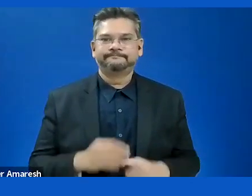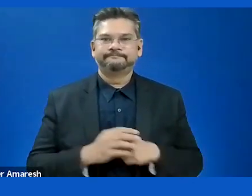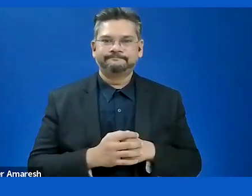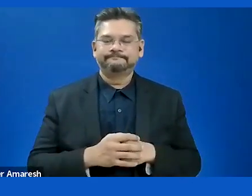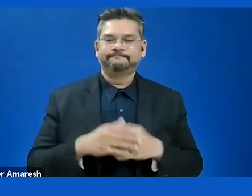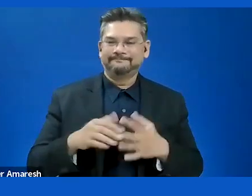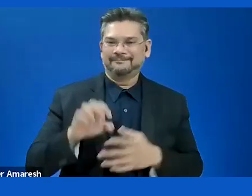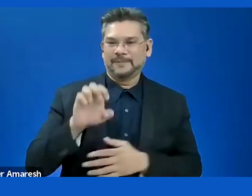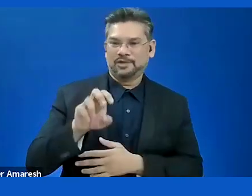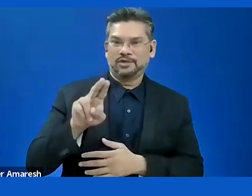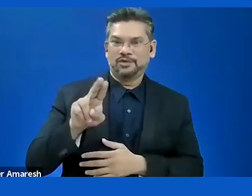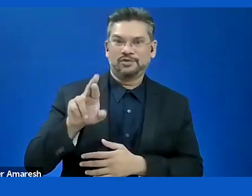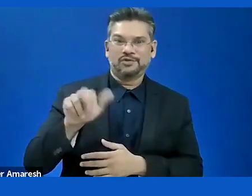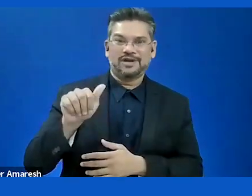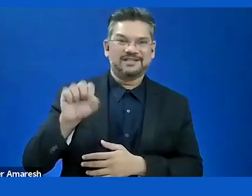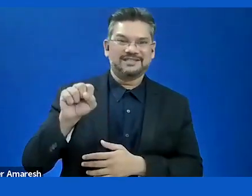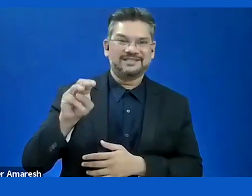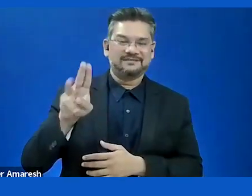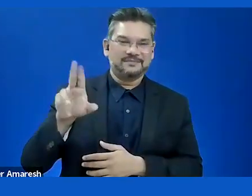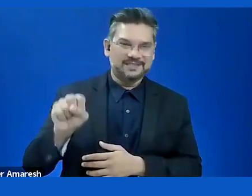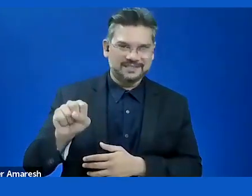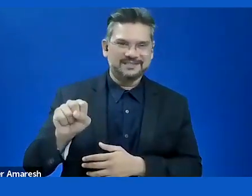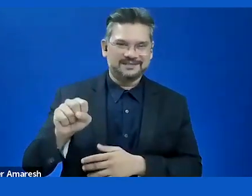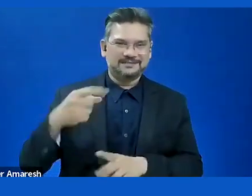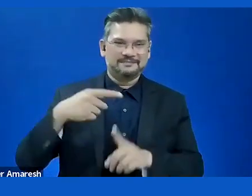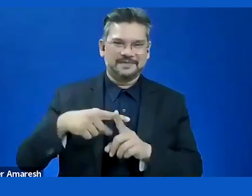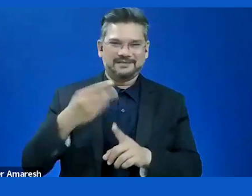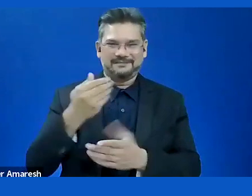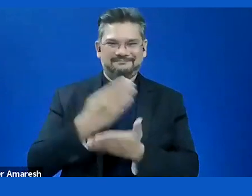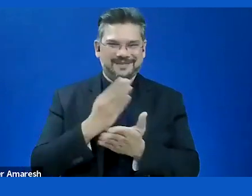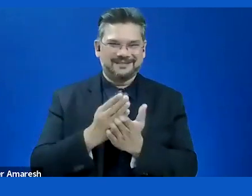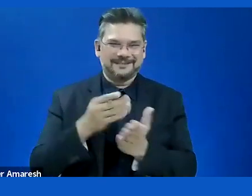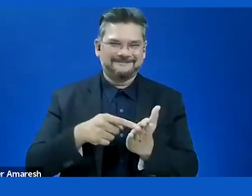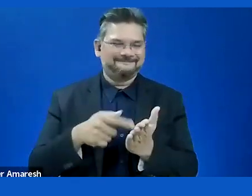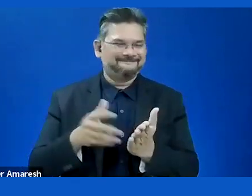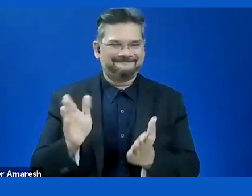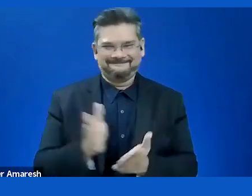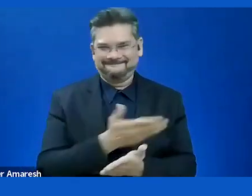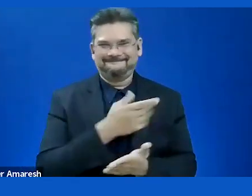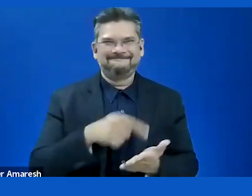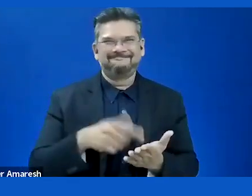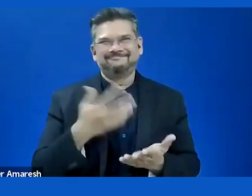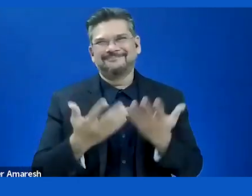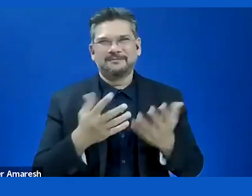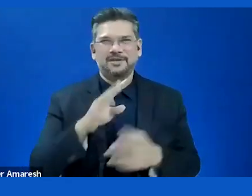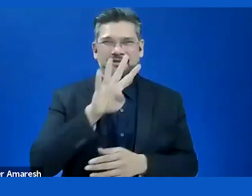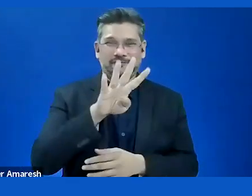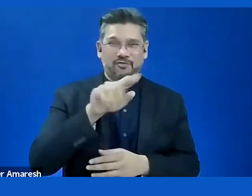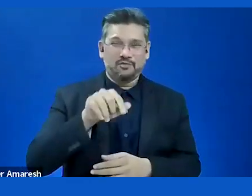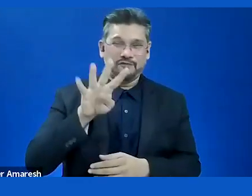but that is seeing the largest envelope ever to 4.4 billion. And as we know there are